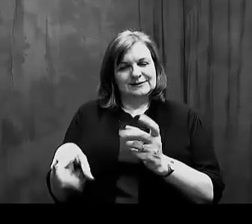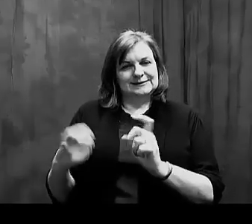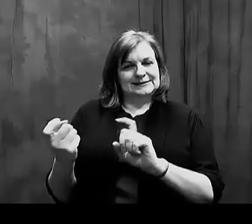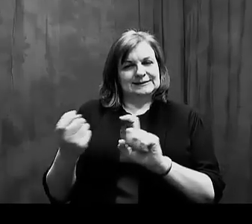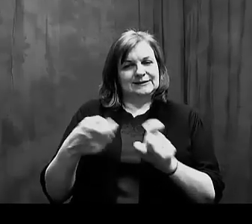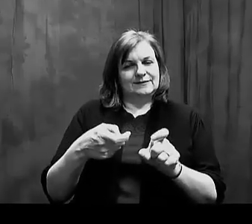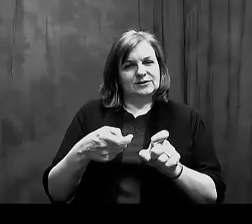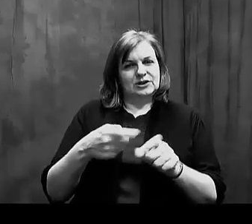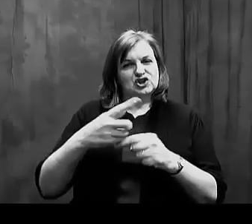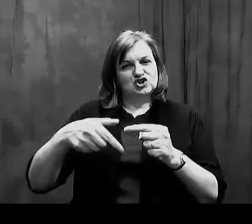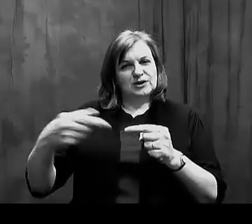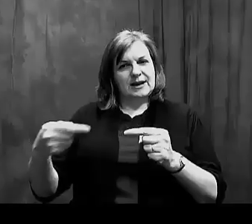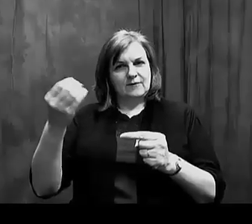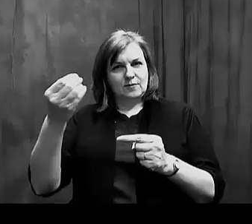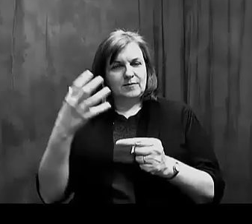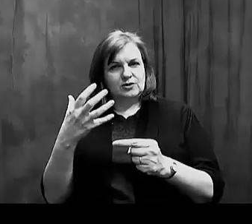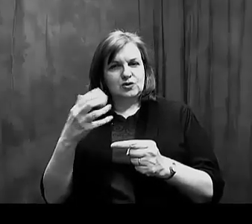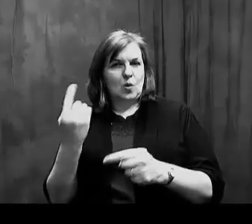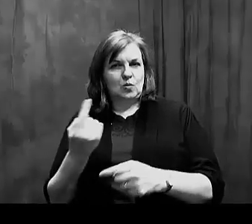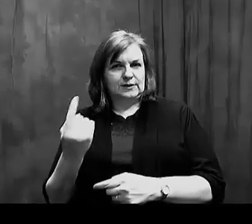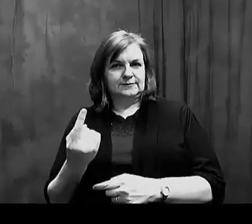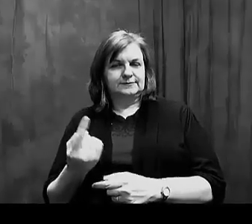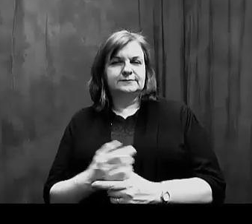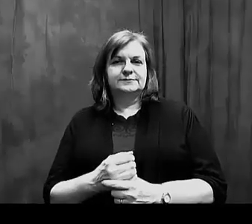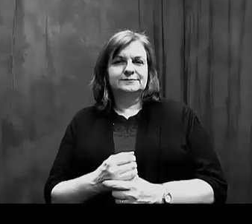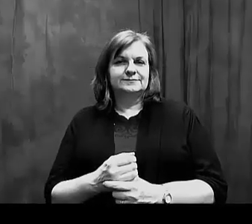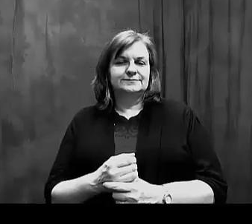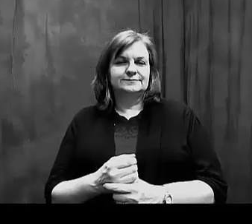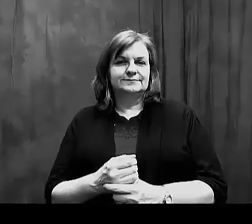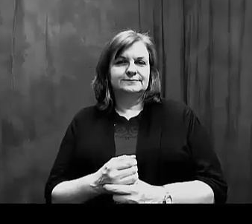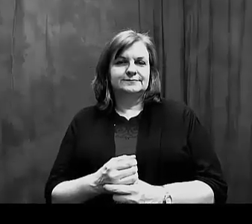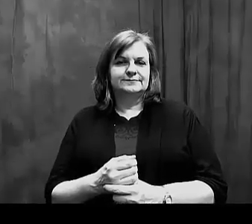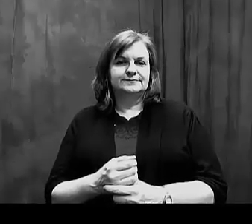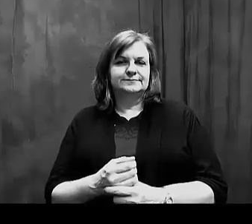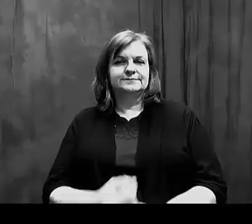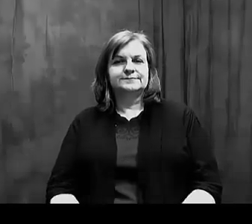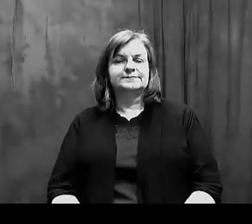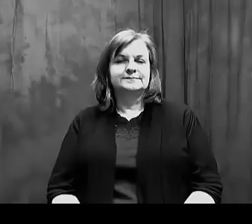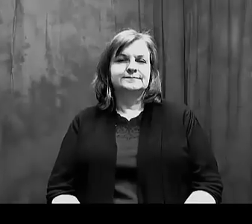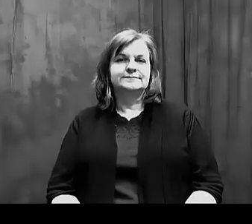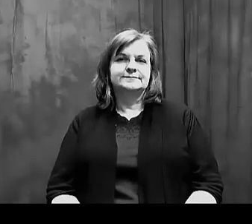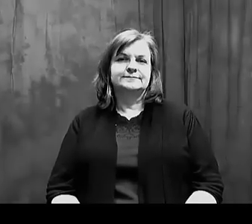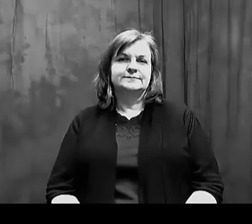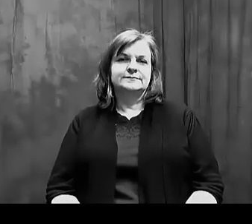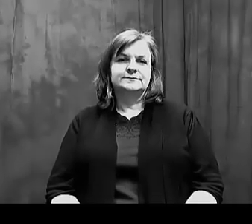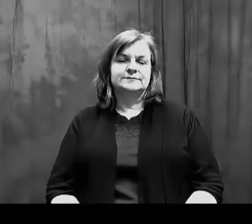and organelles needed to produce a new